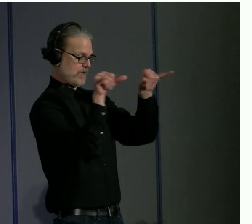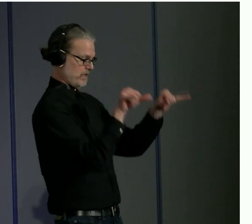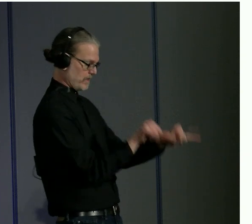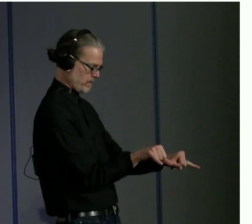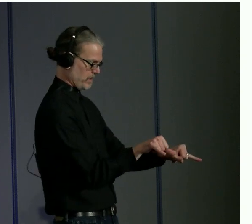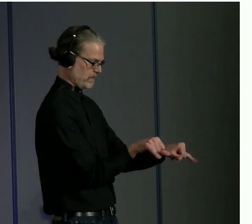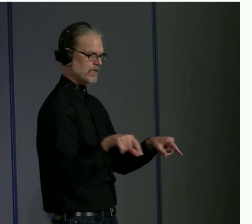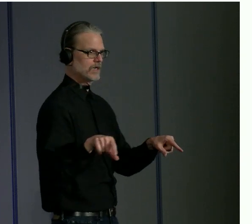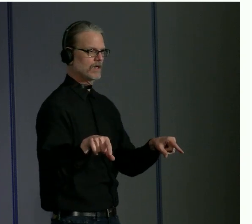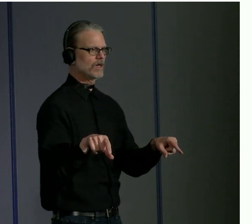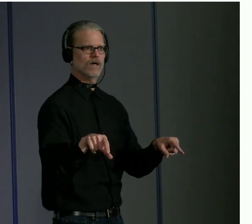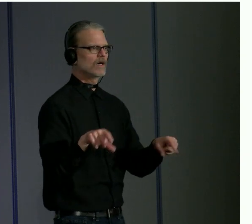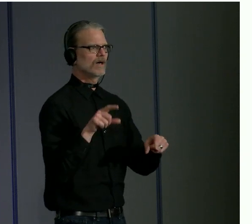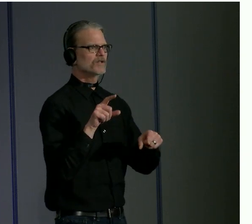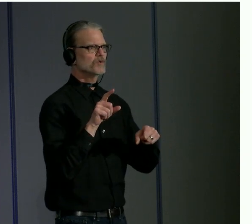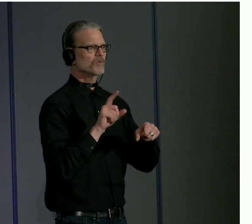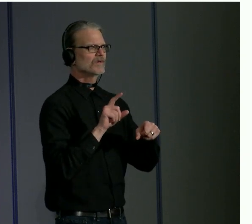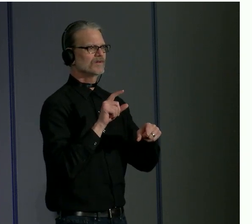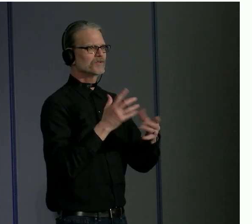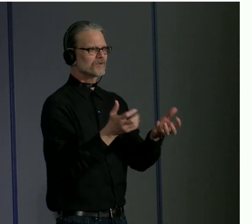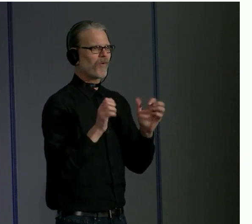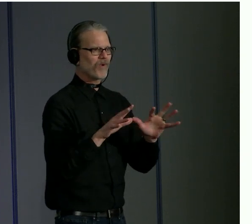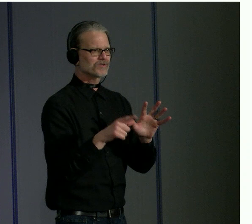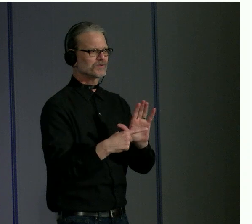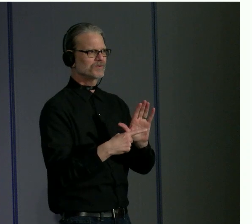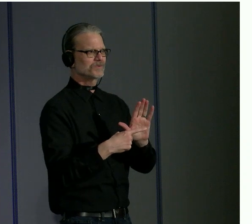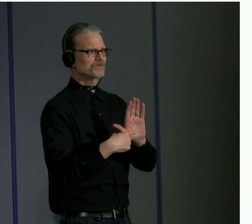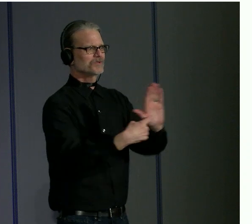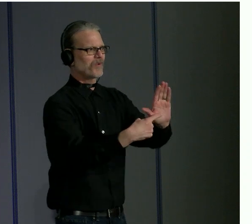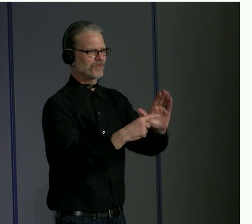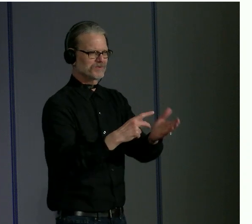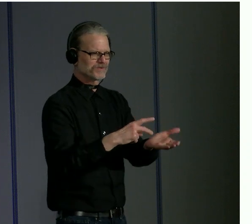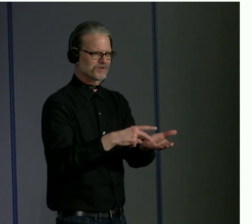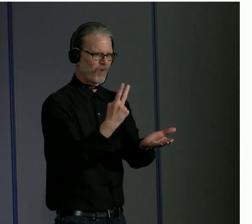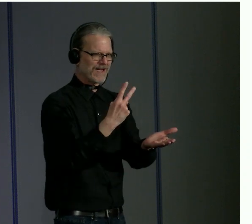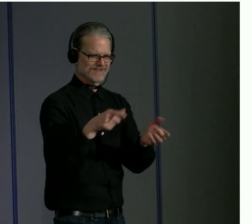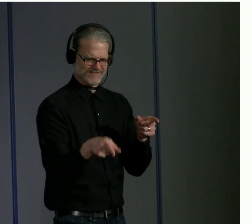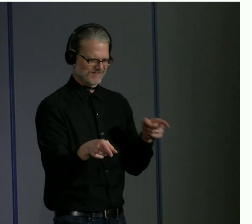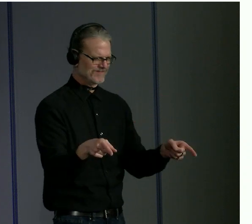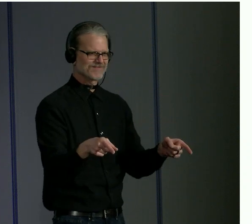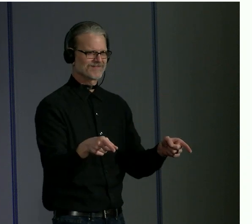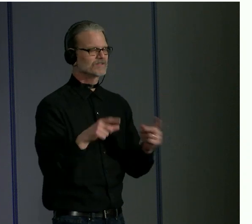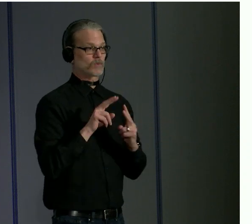you don't want to present that twice. So then you have a choice. You can artifact the caption,